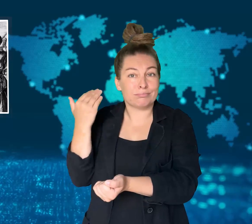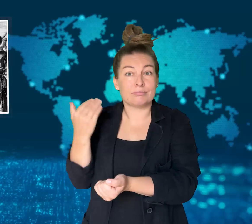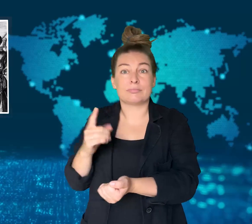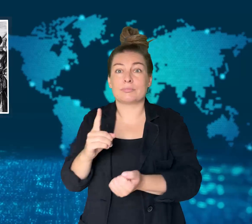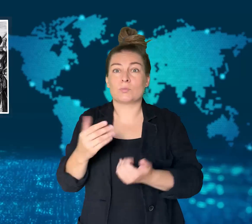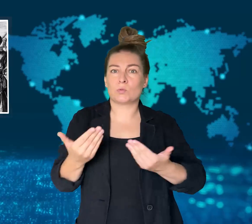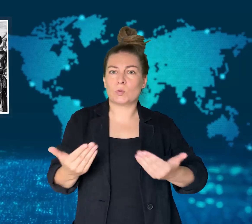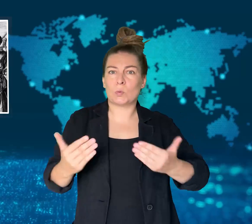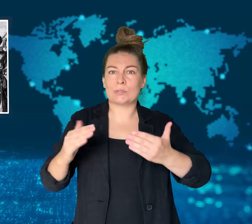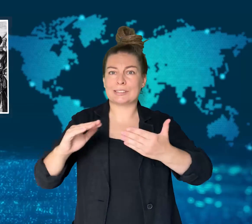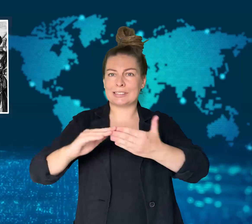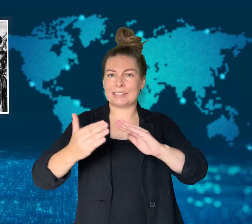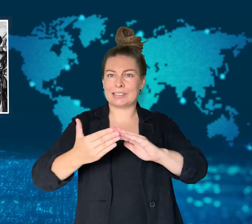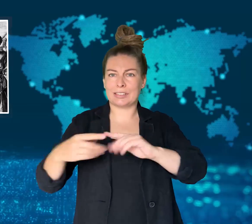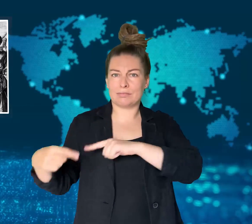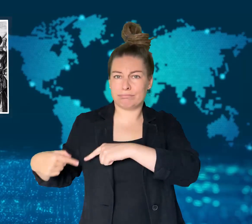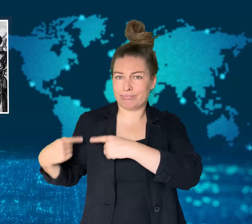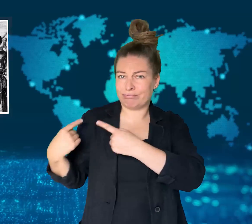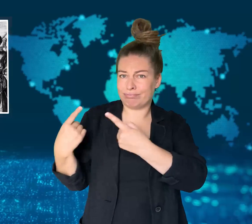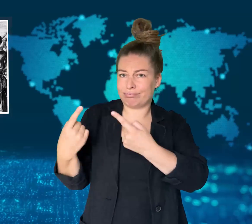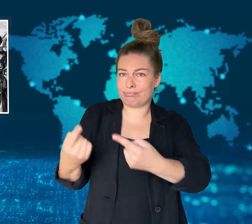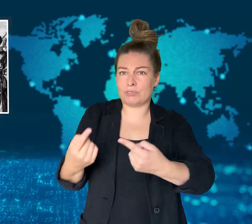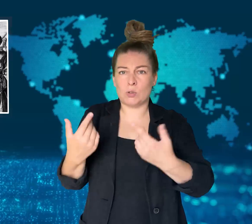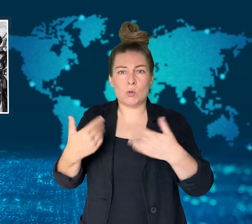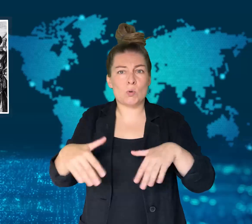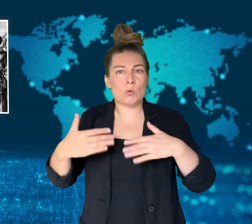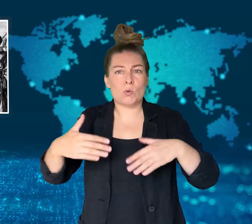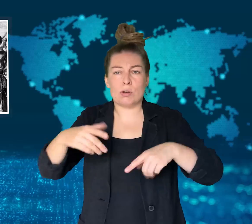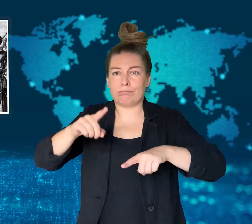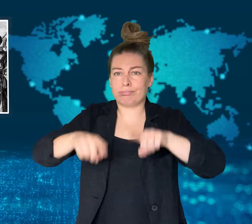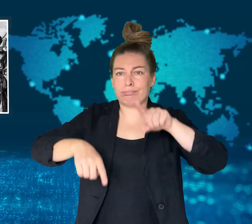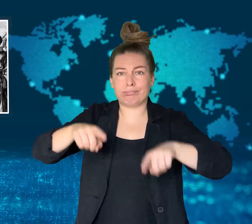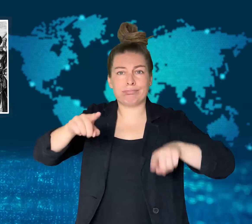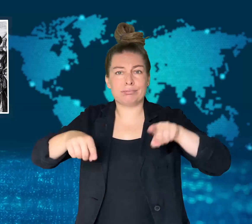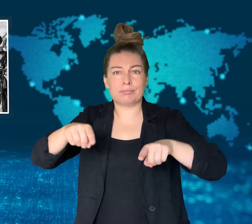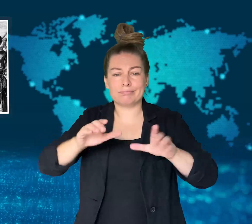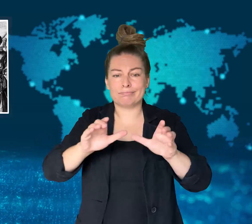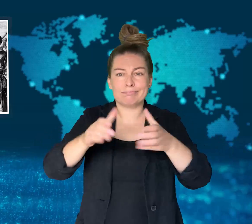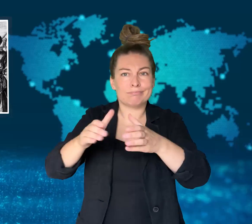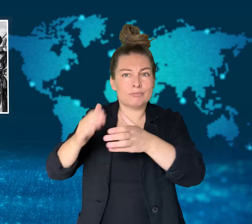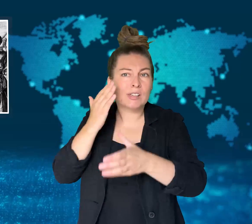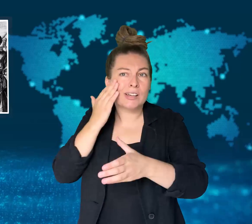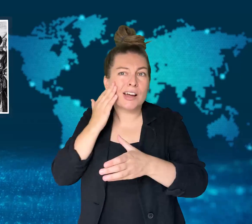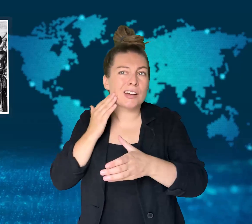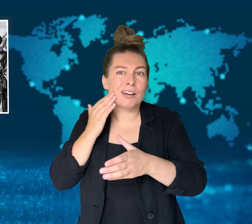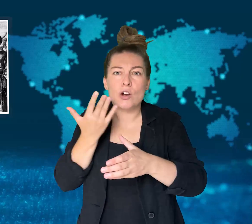the most racially segregated cities in South Africa.